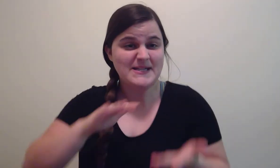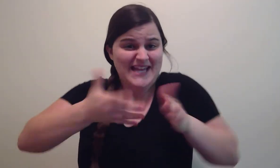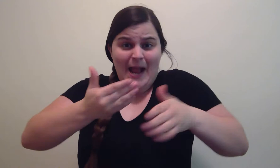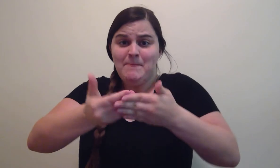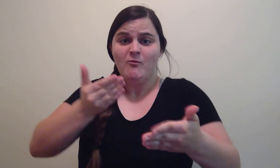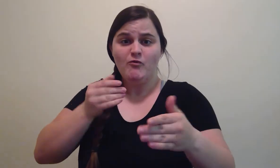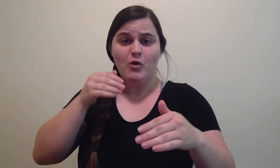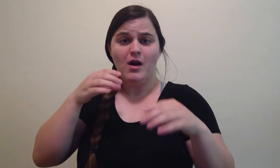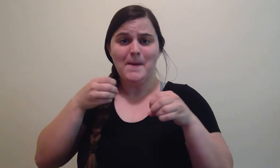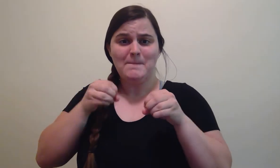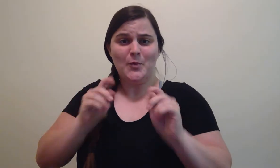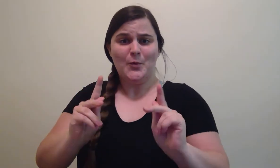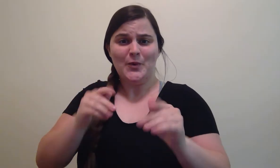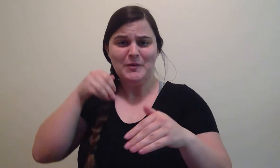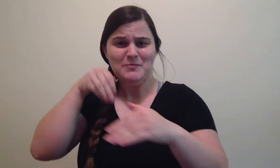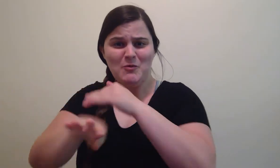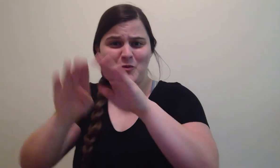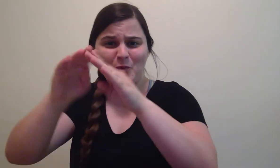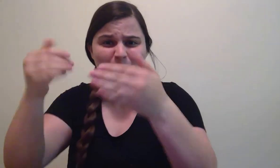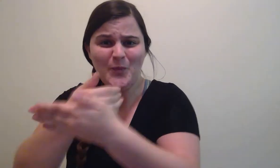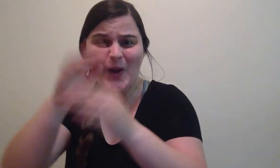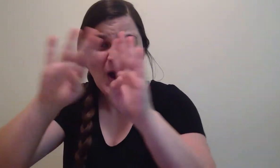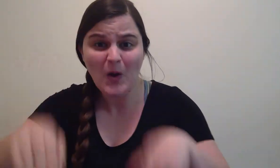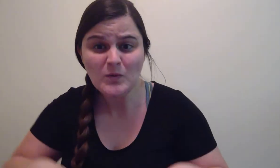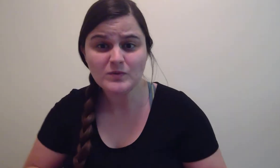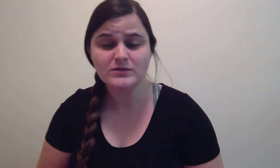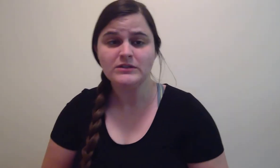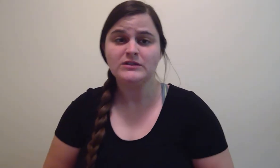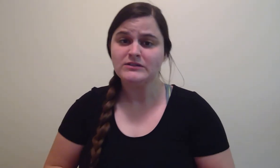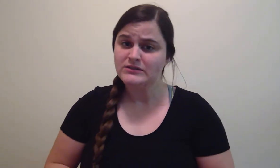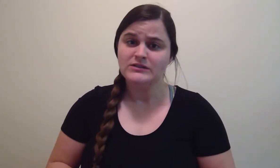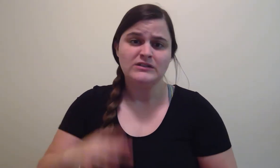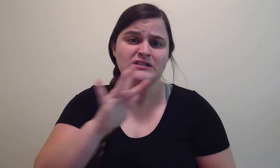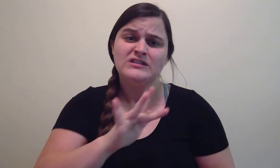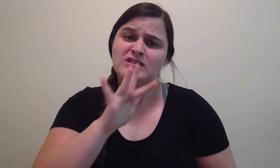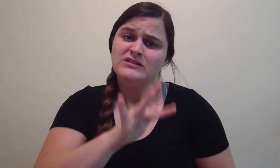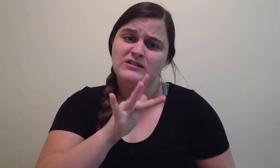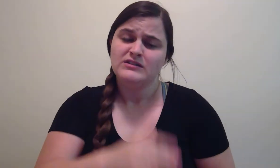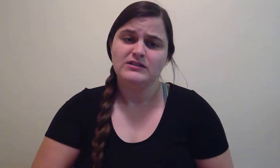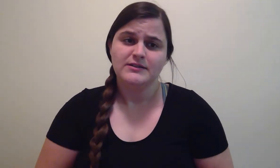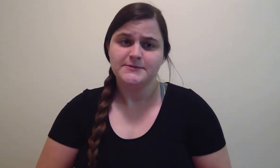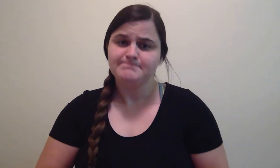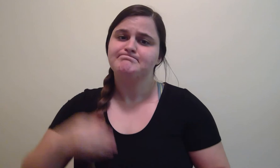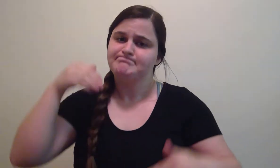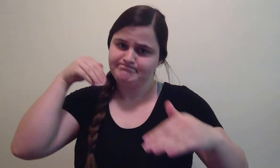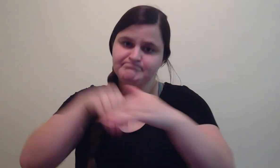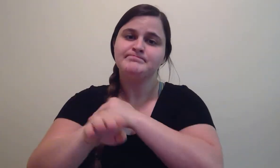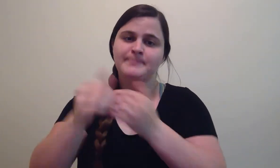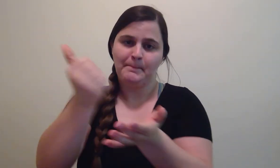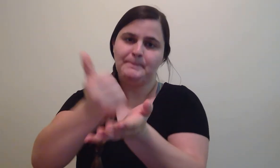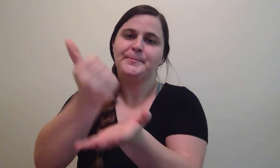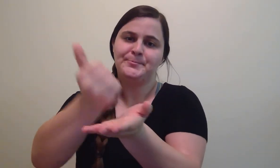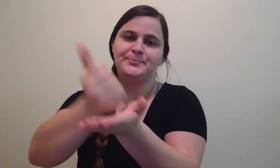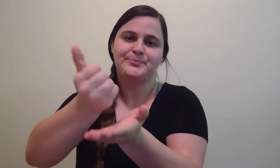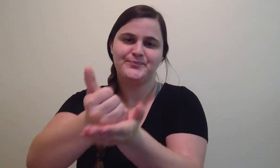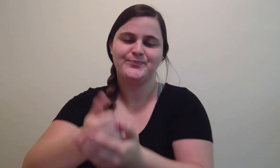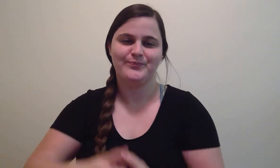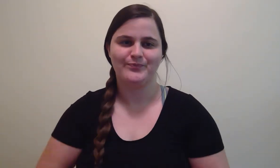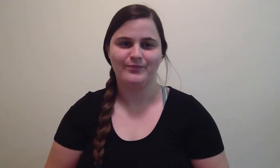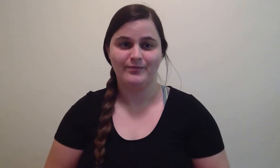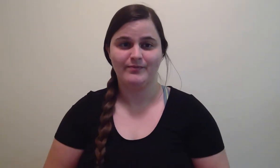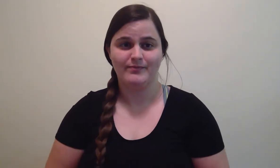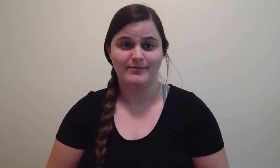Dead before he's had the chance to move in! The tragedy of it catapulted me into the moving van.